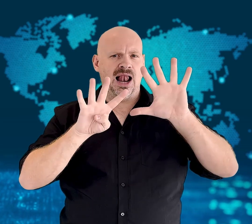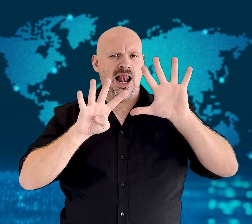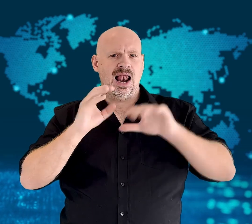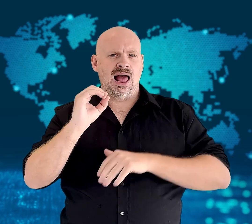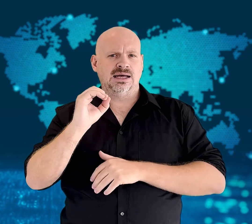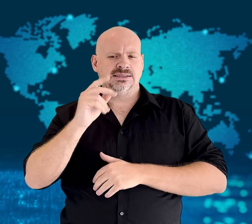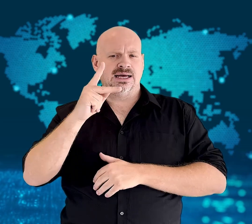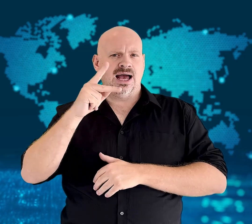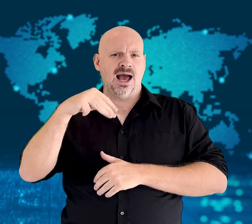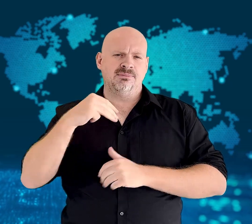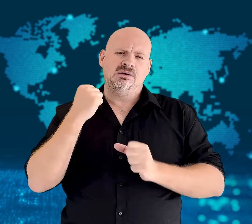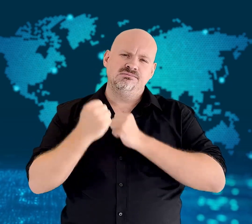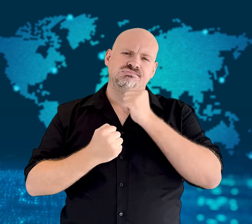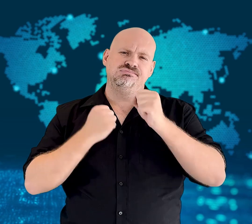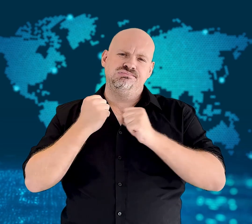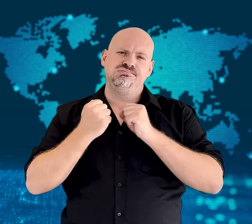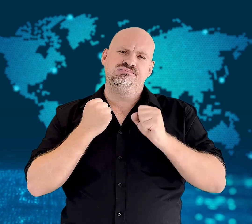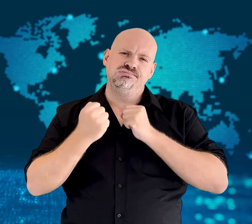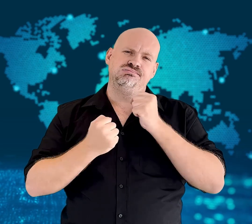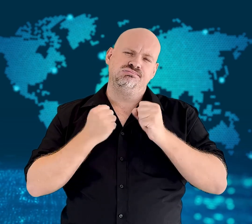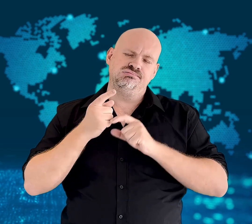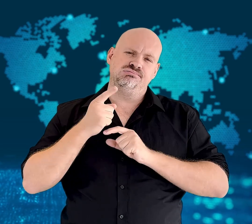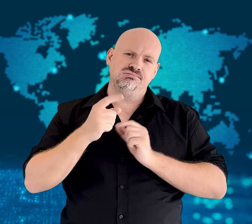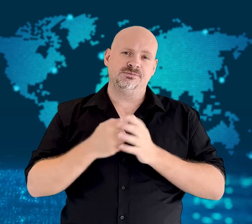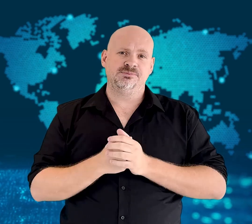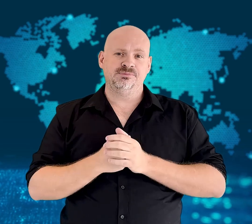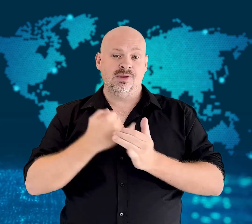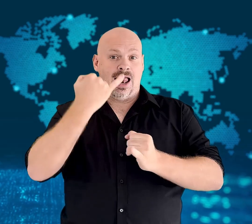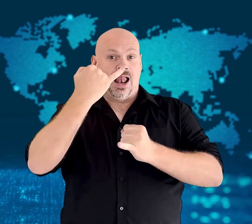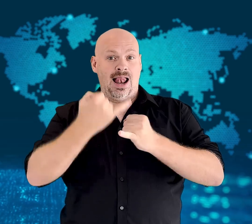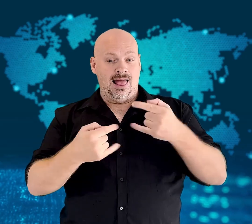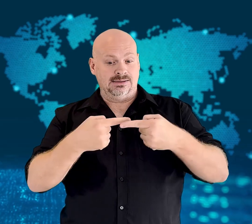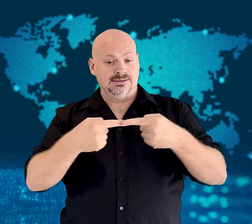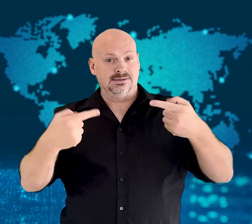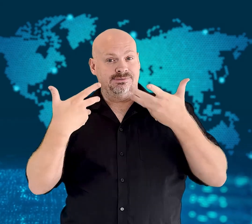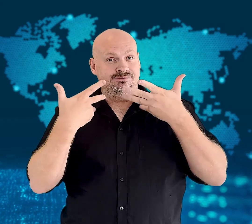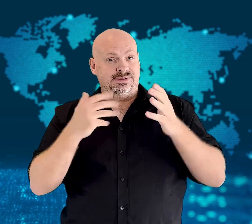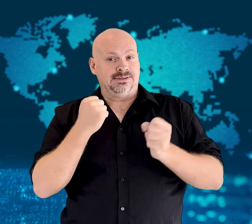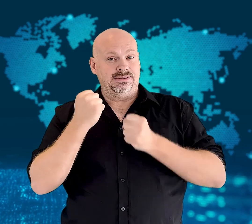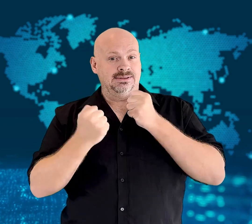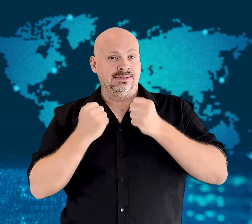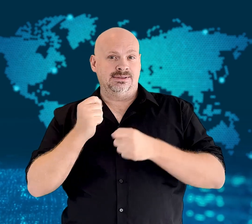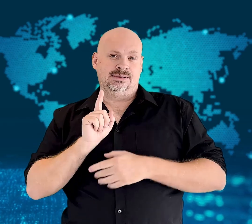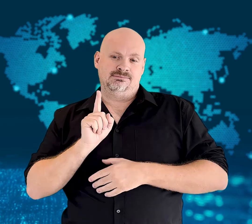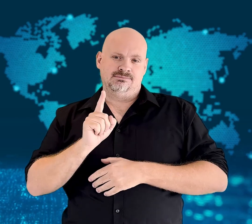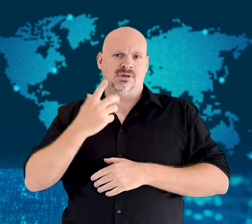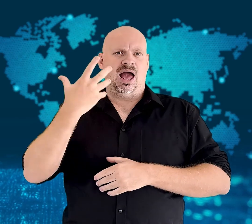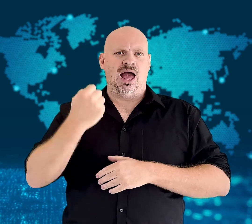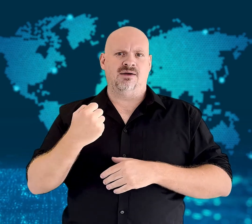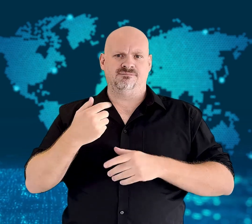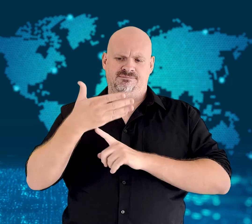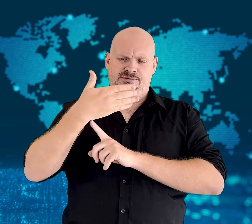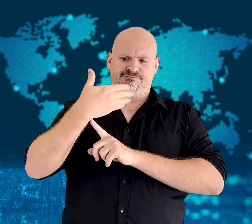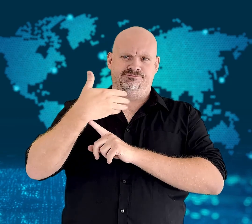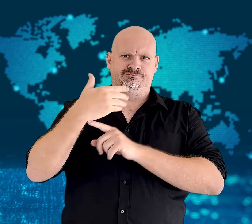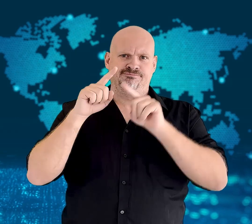The banner was his proposal to a woman named Prudence Dick.